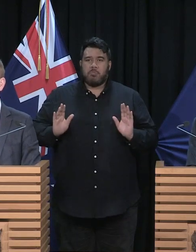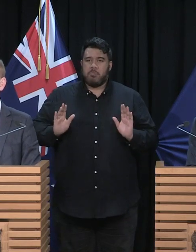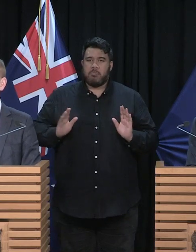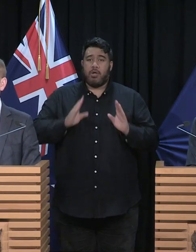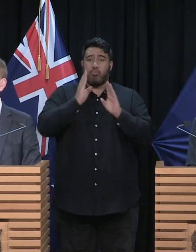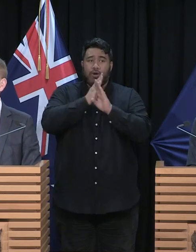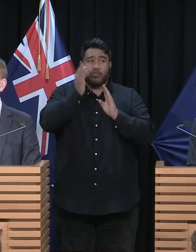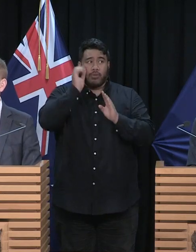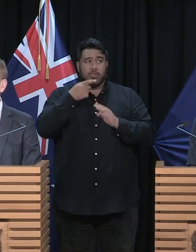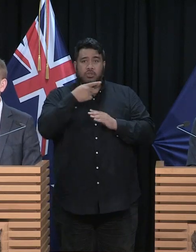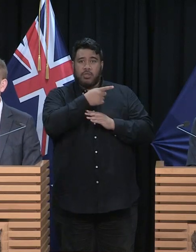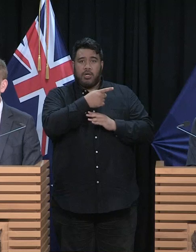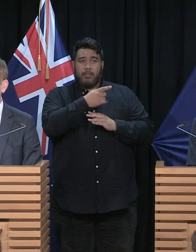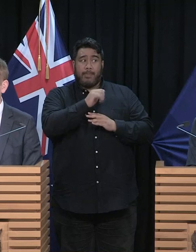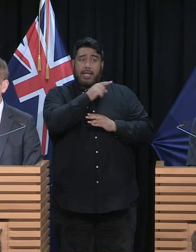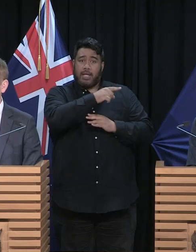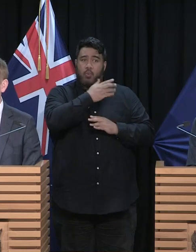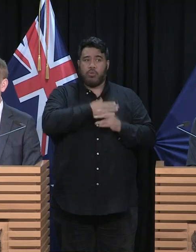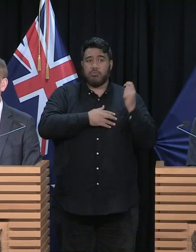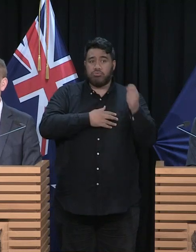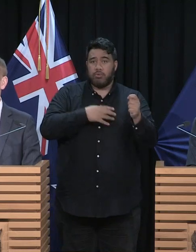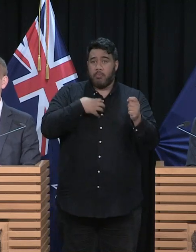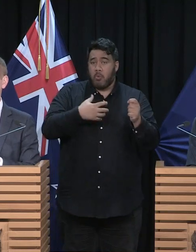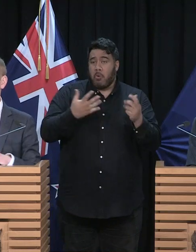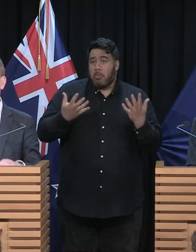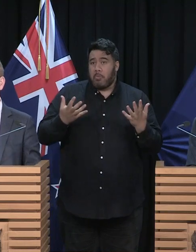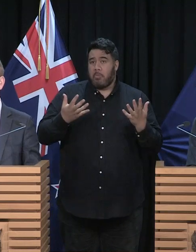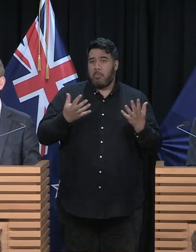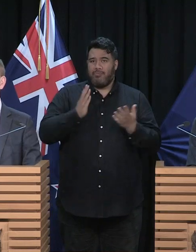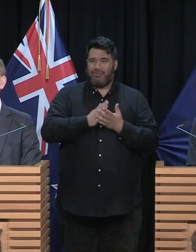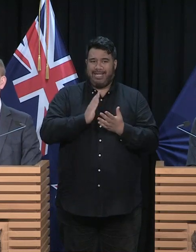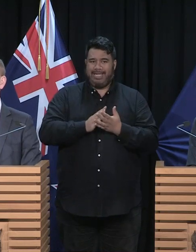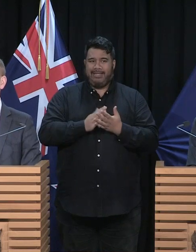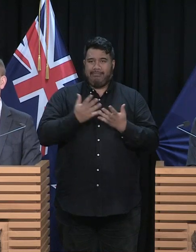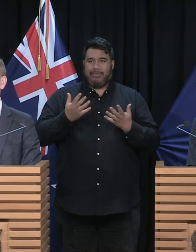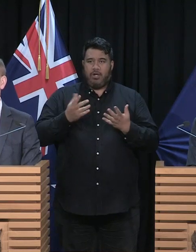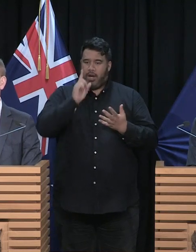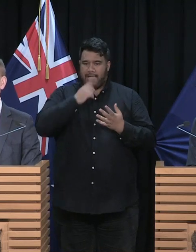consequences for them are not within my jurisdiction or my brief. Obviously the Privacy